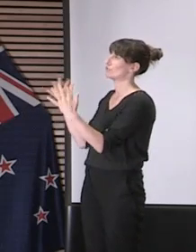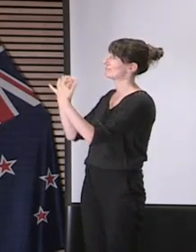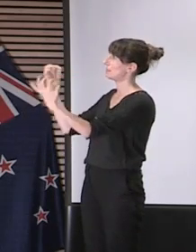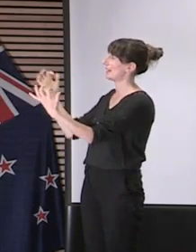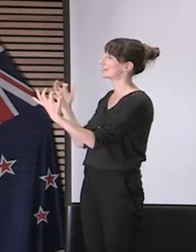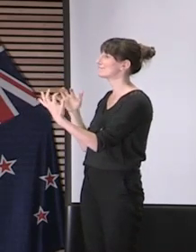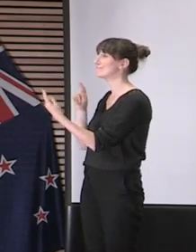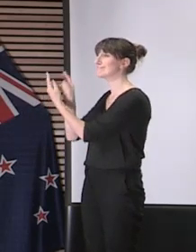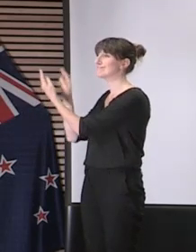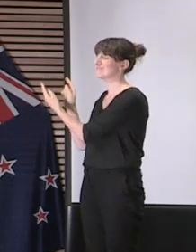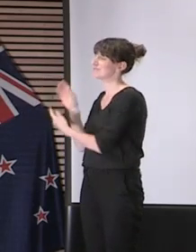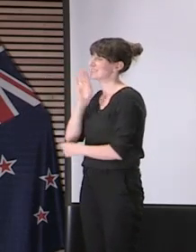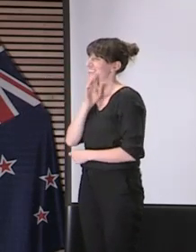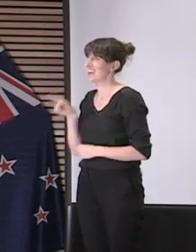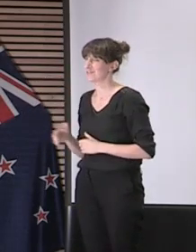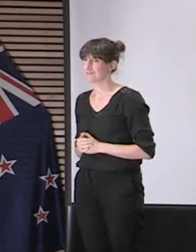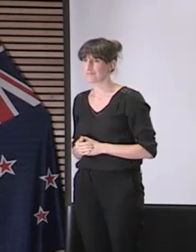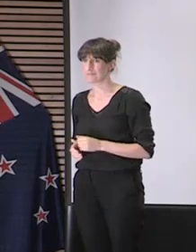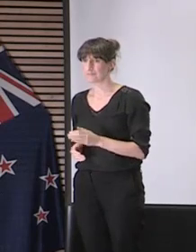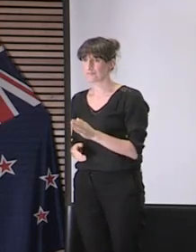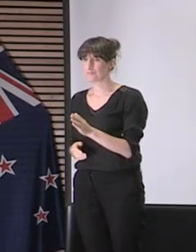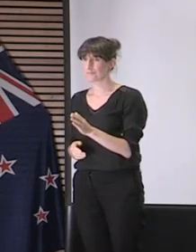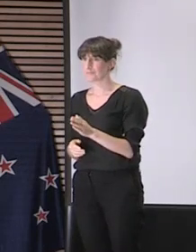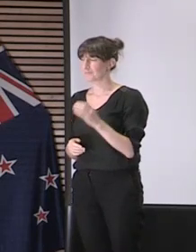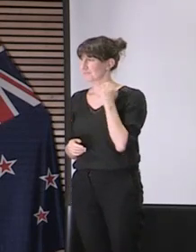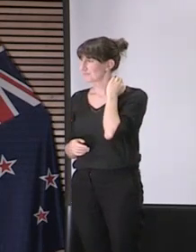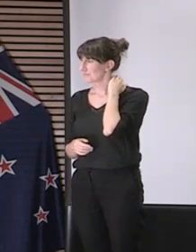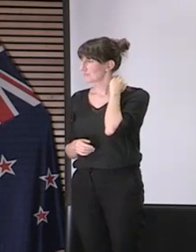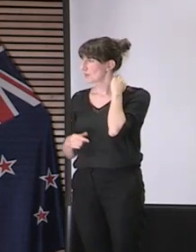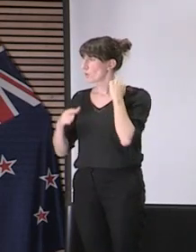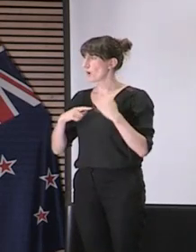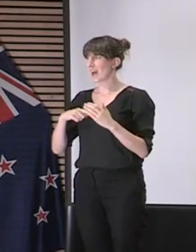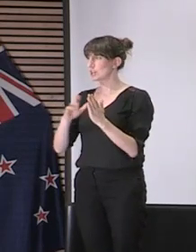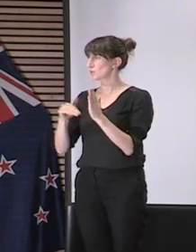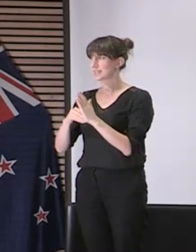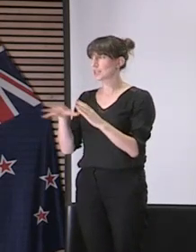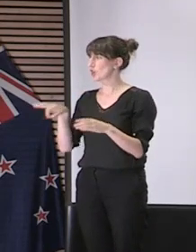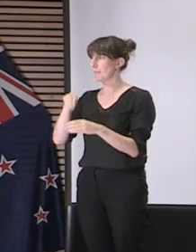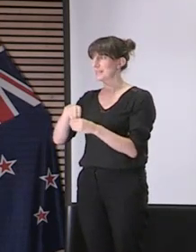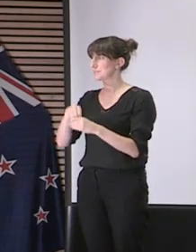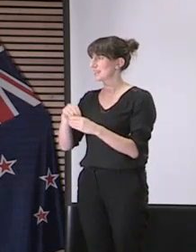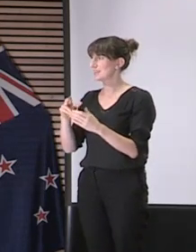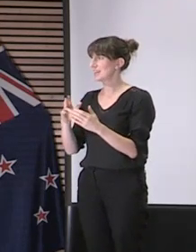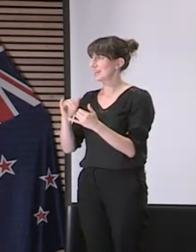public and I miss people.